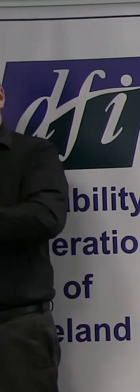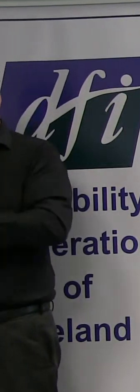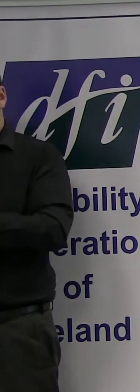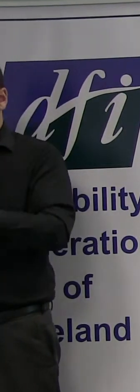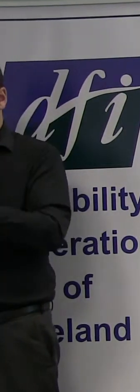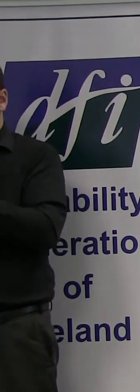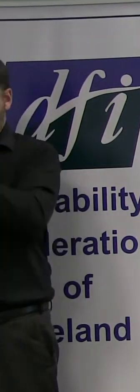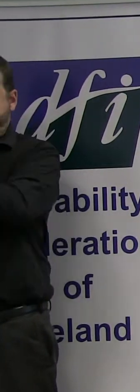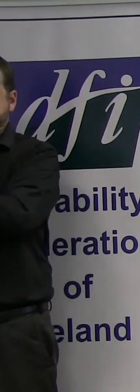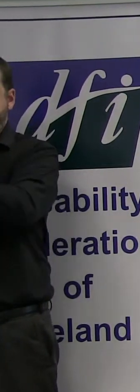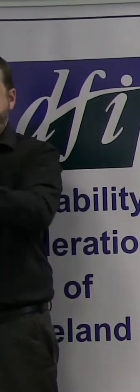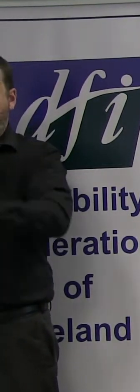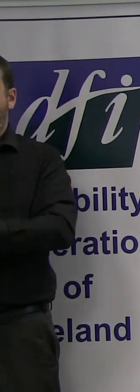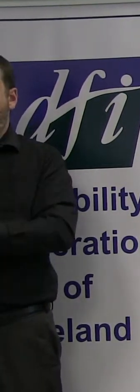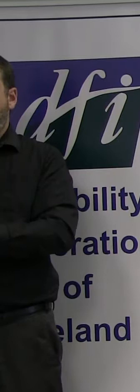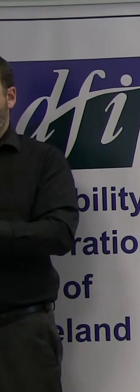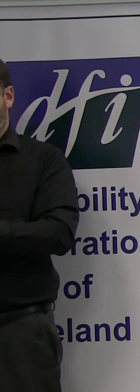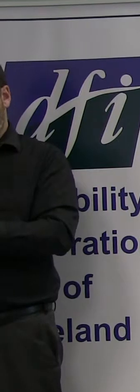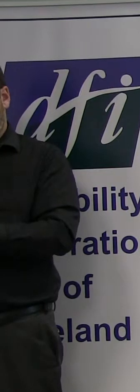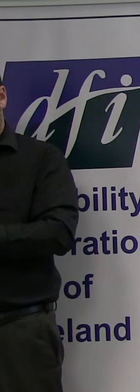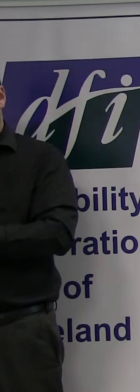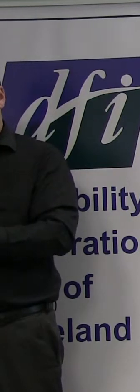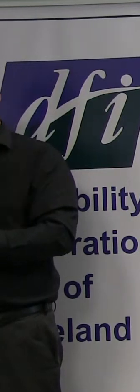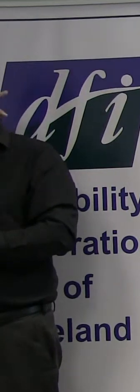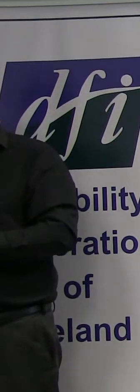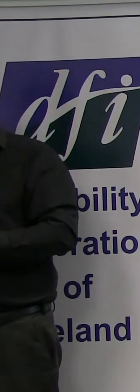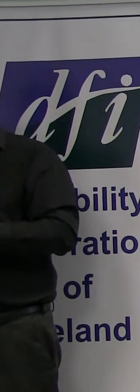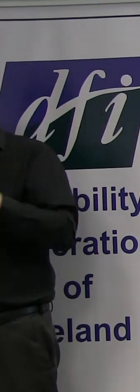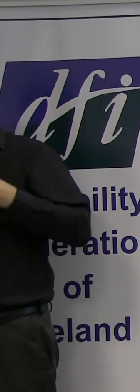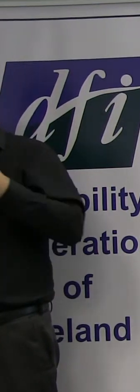prosecutors will not already and even mentions or charge again we got there I